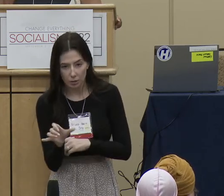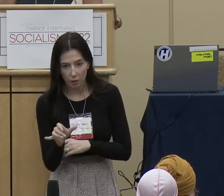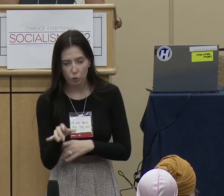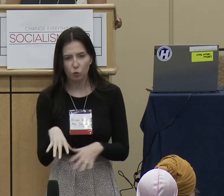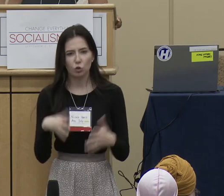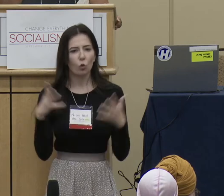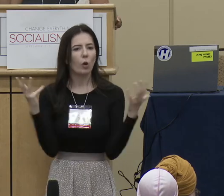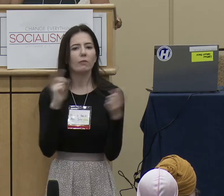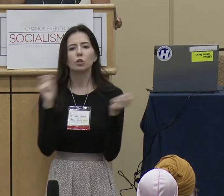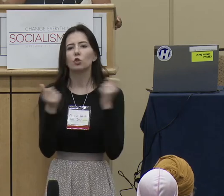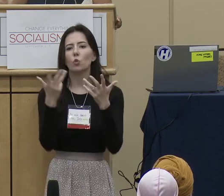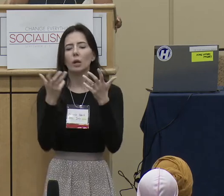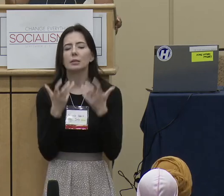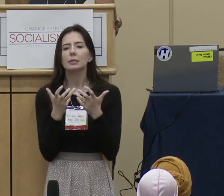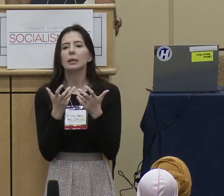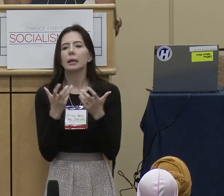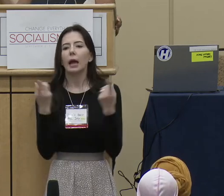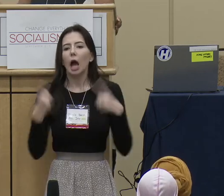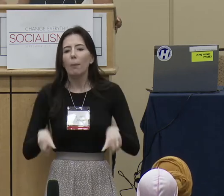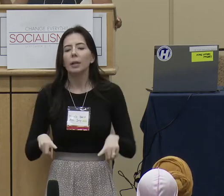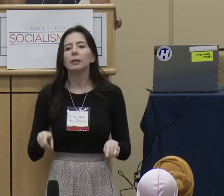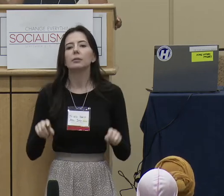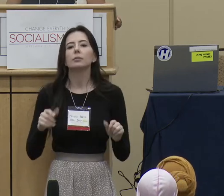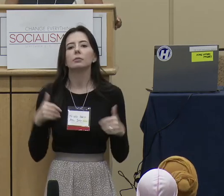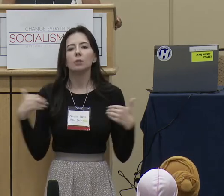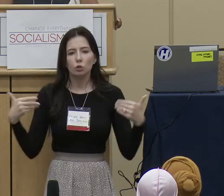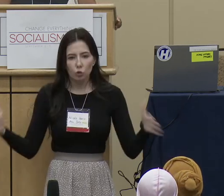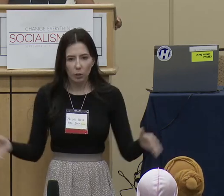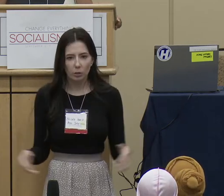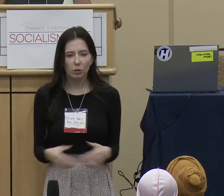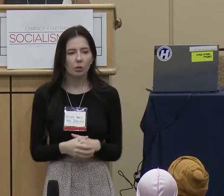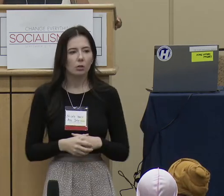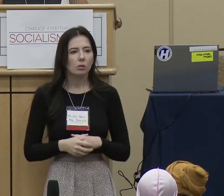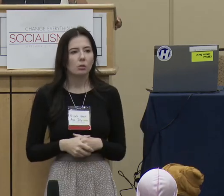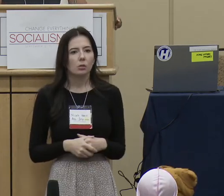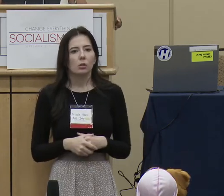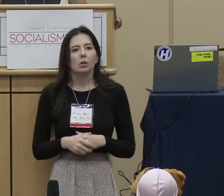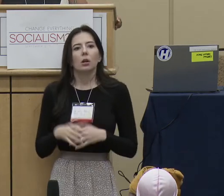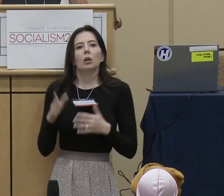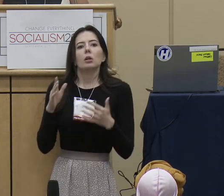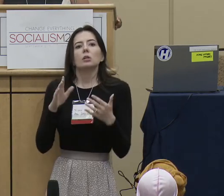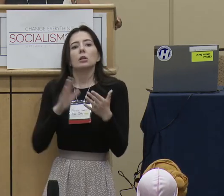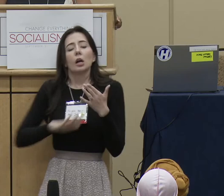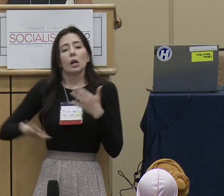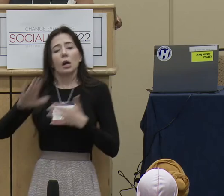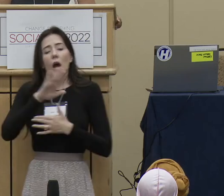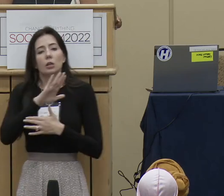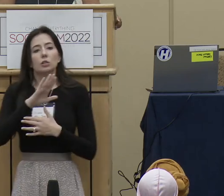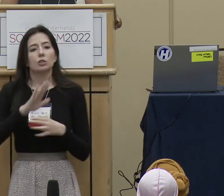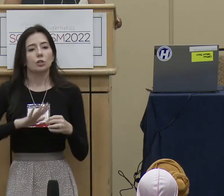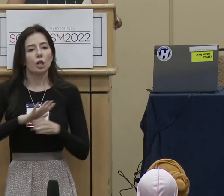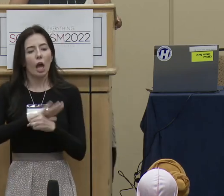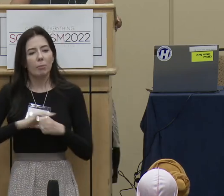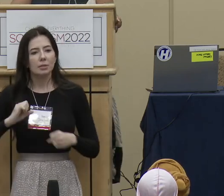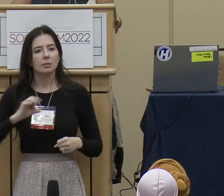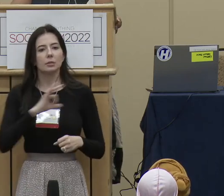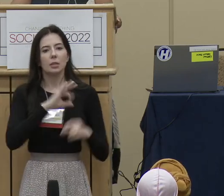building a mass movement with real people. The Amazon workers and Starbucks workers, and